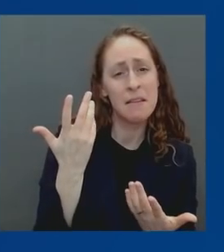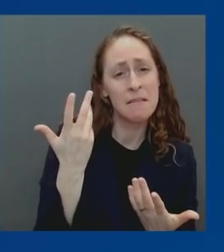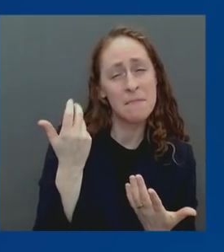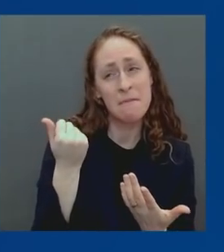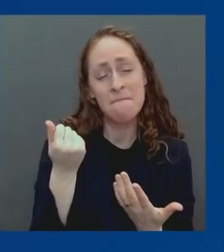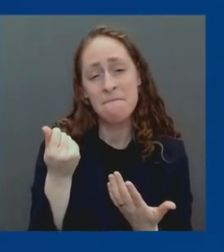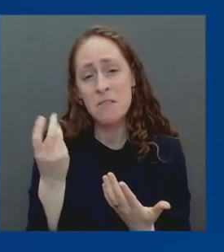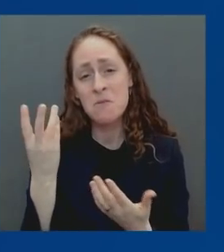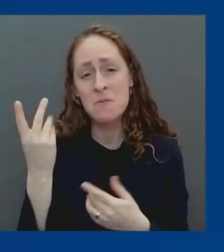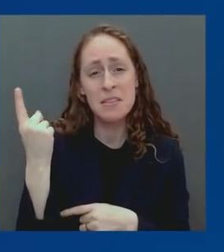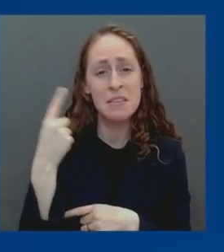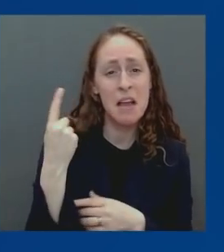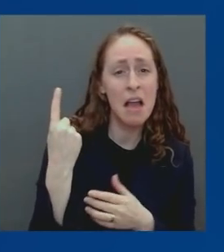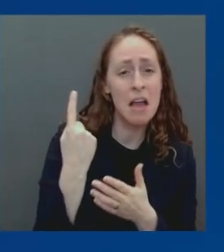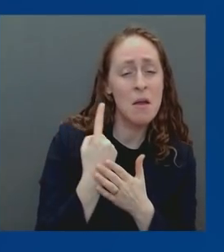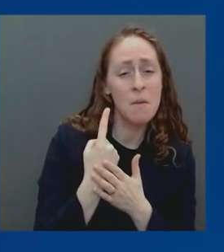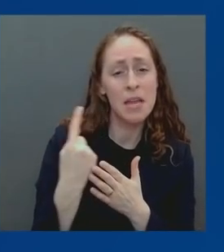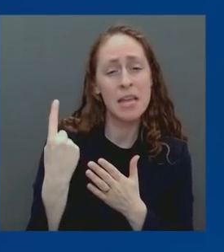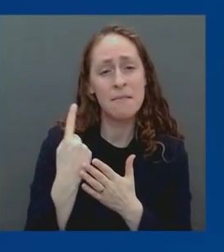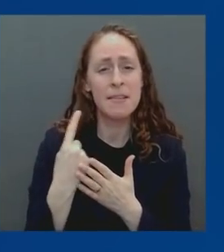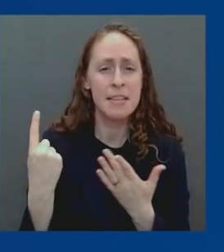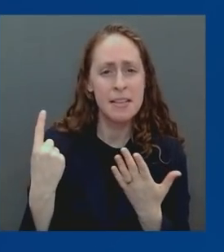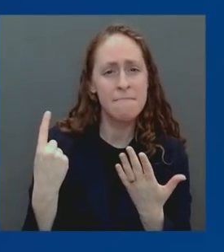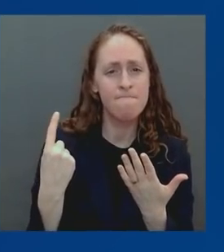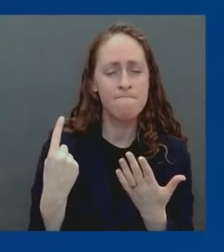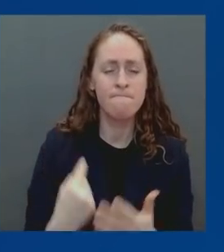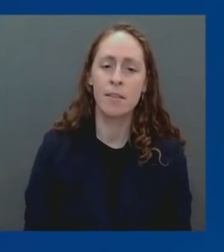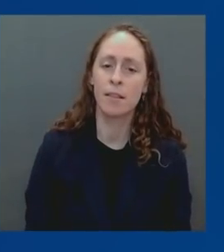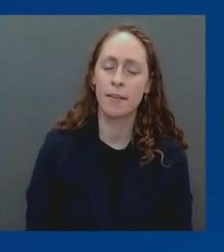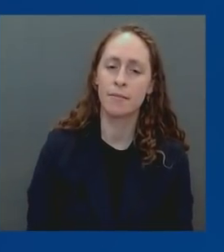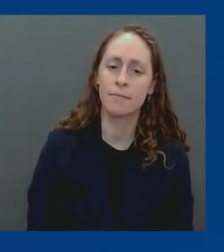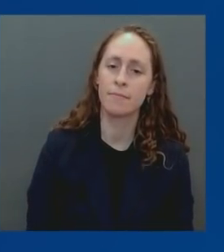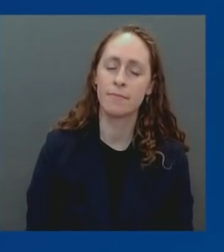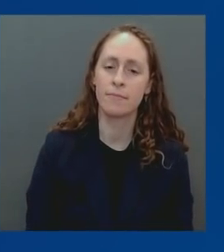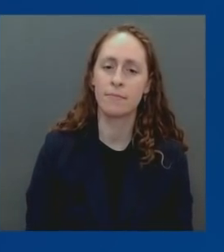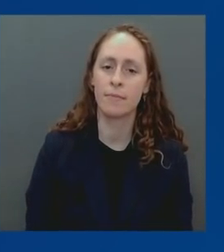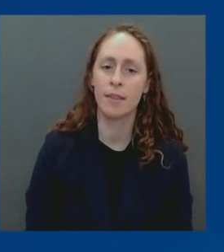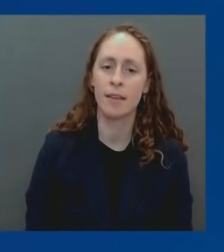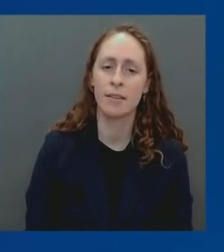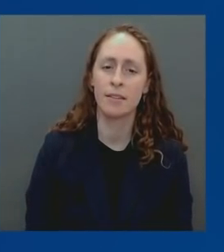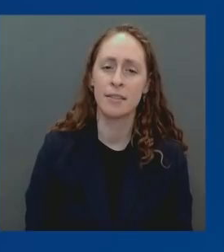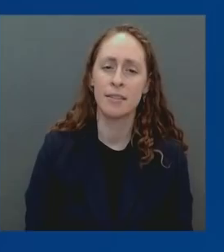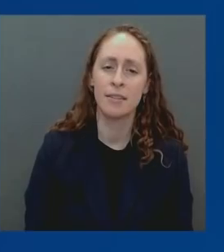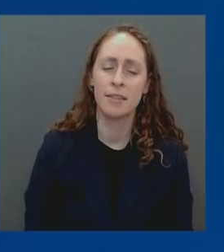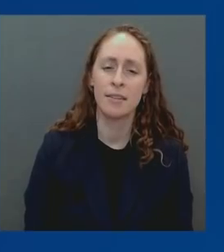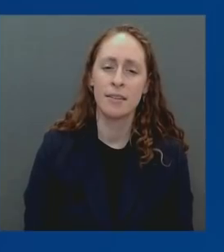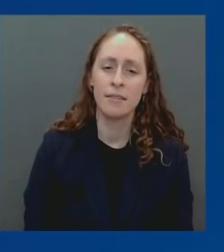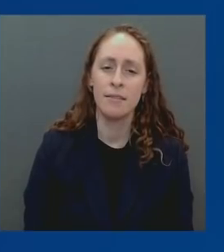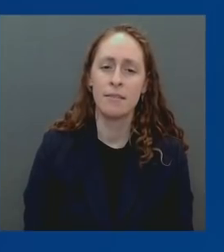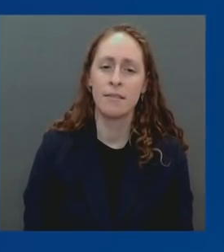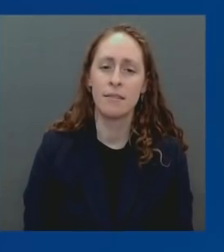to 11-year experience from FDA authorization to when the first doses will start to be shots in arms.